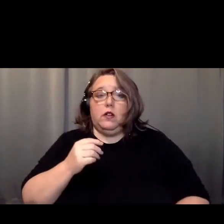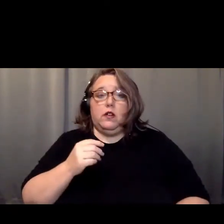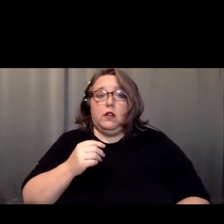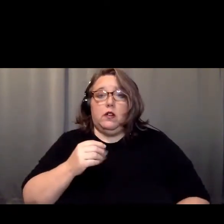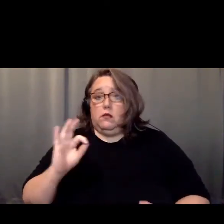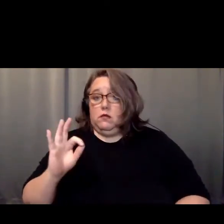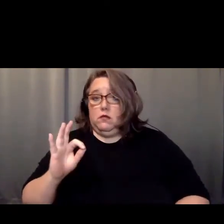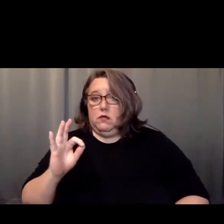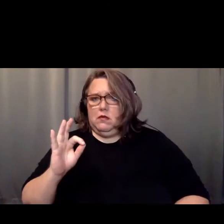I think I heard something.